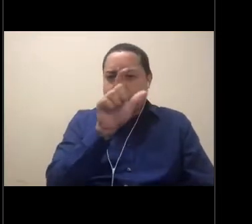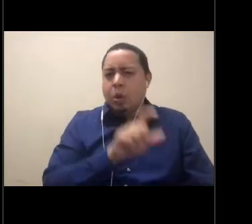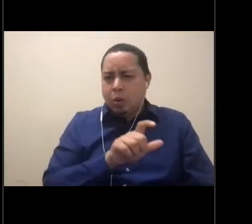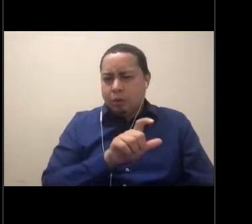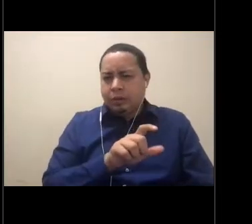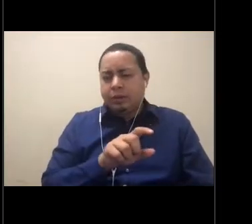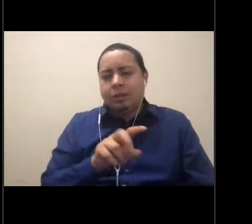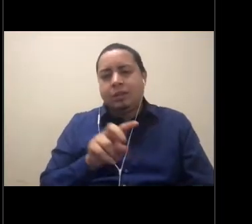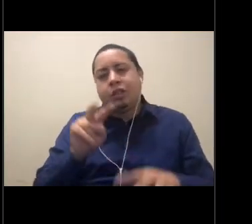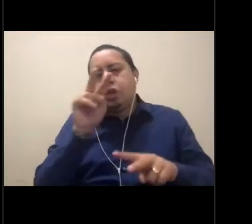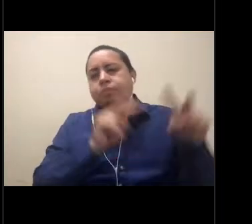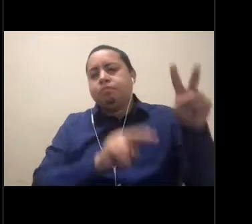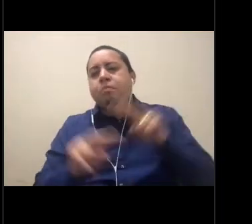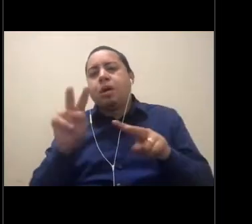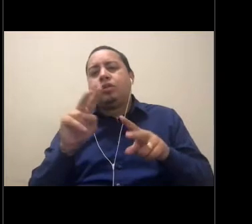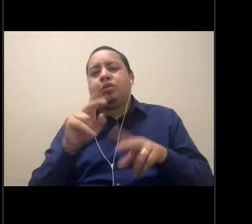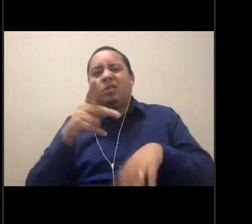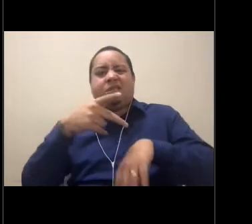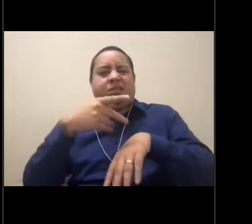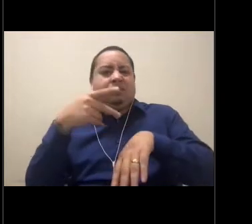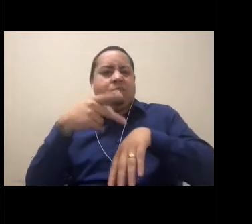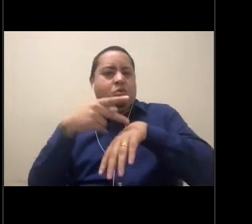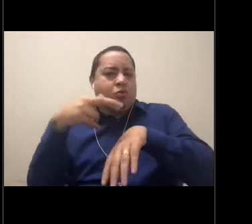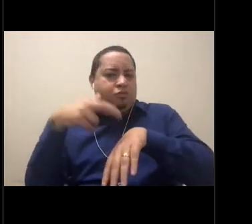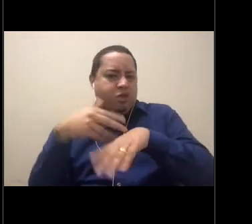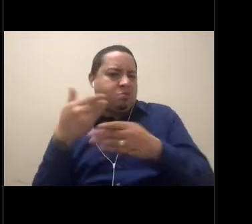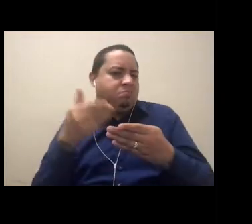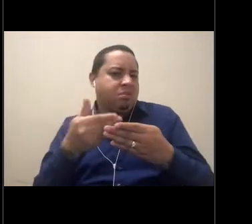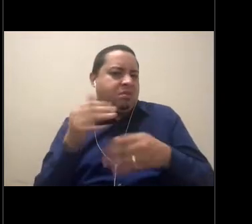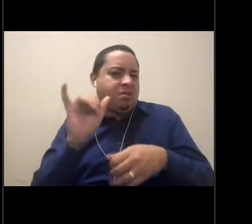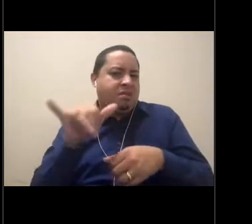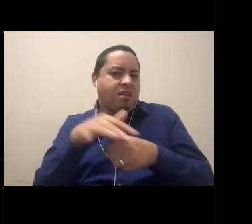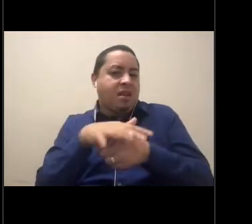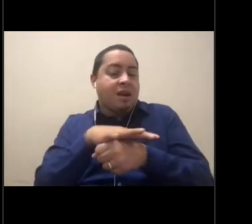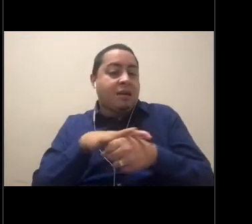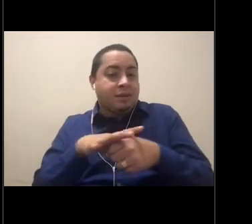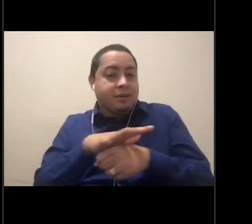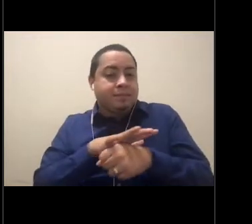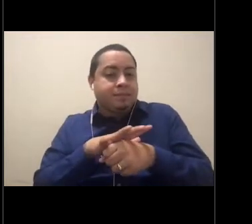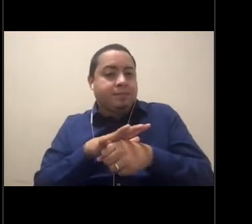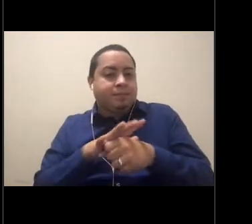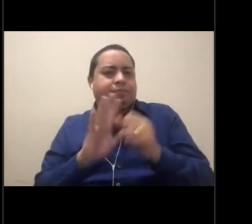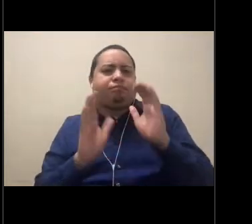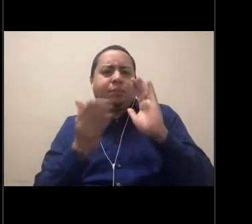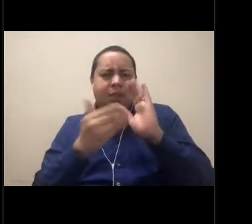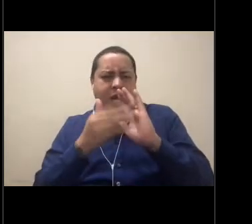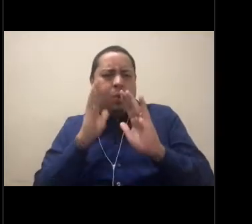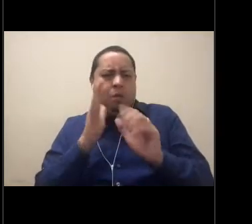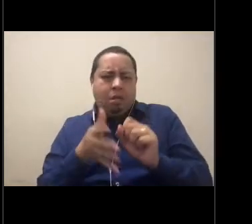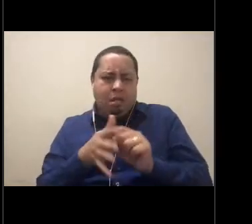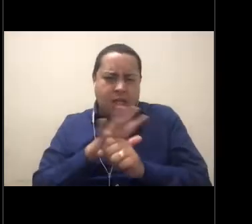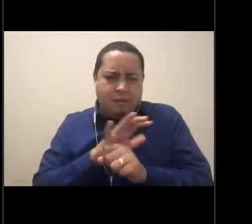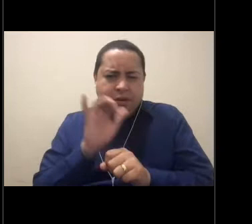And that's monitoring the Eastern portion of the U.S, so we use two geostationary satellites to cover that area around the clock.